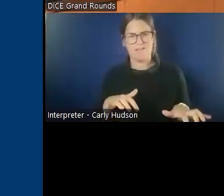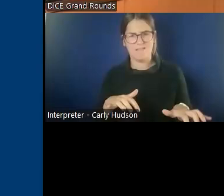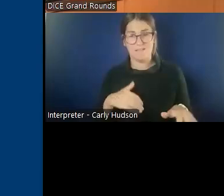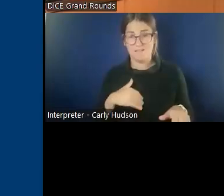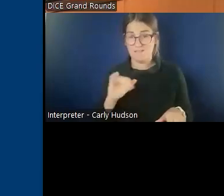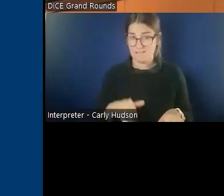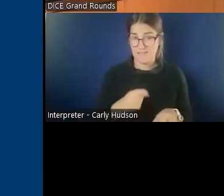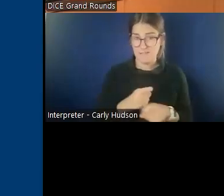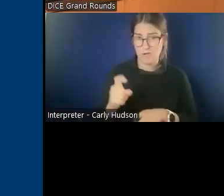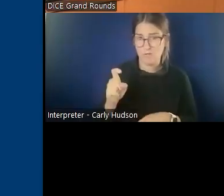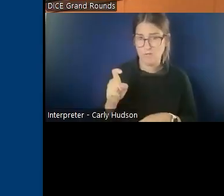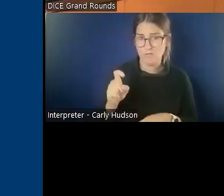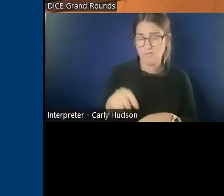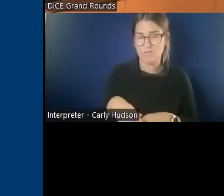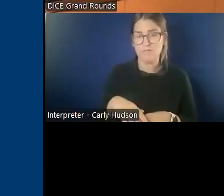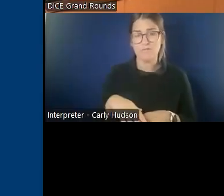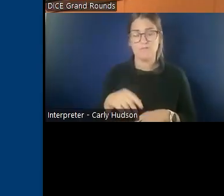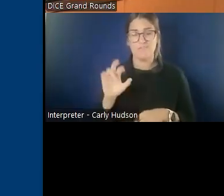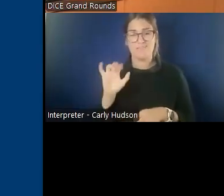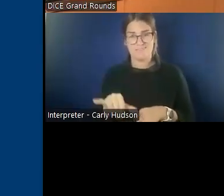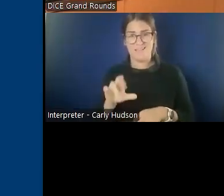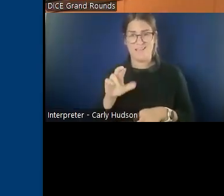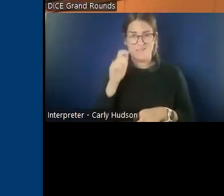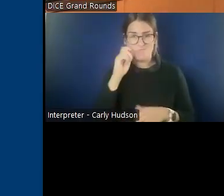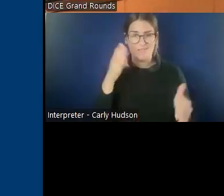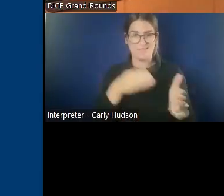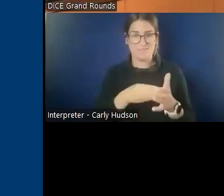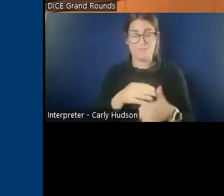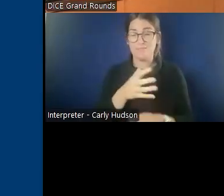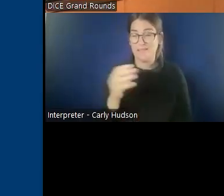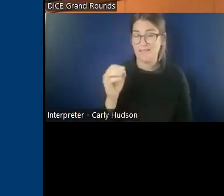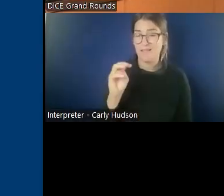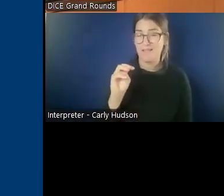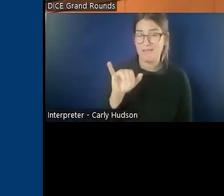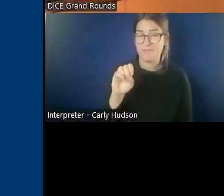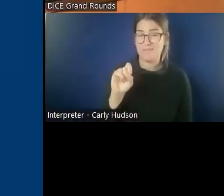um and realized this was just racism misogyny at it's worse um the next day I got up and had